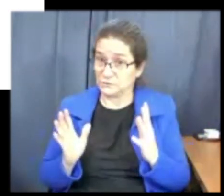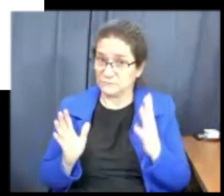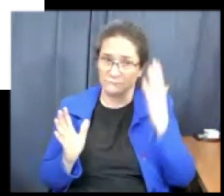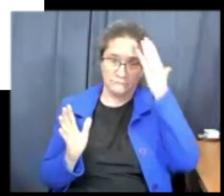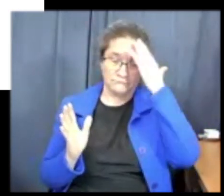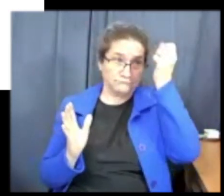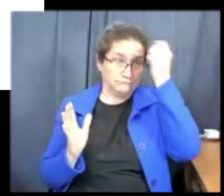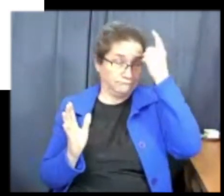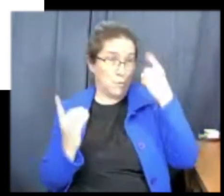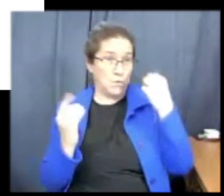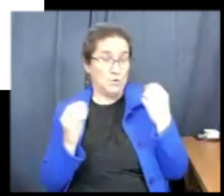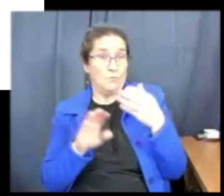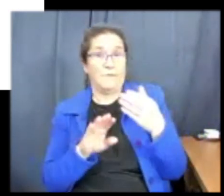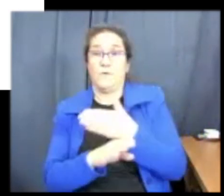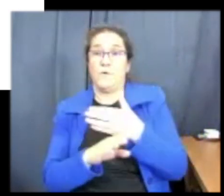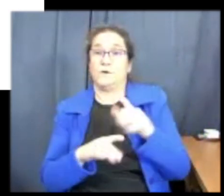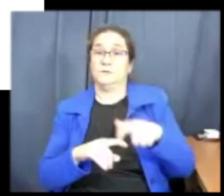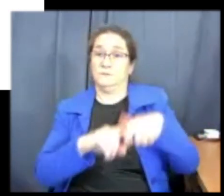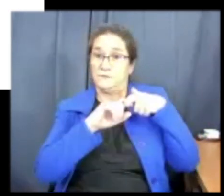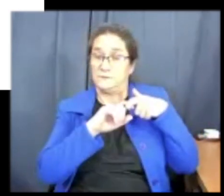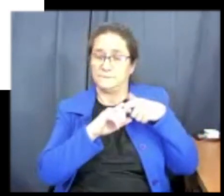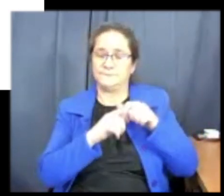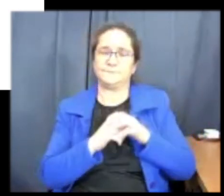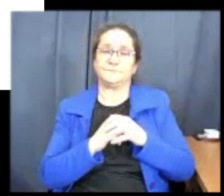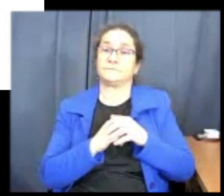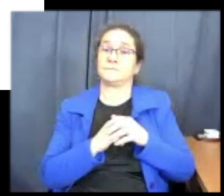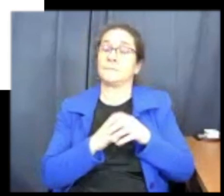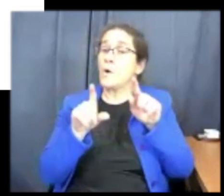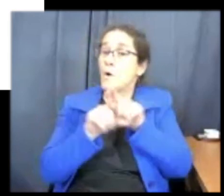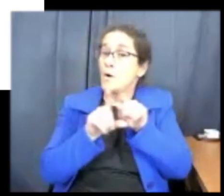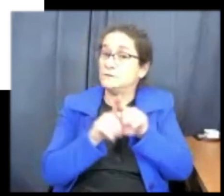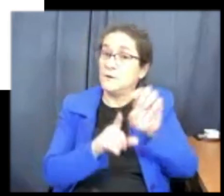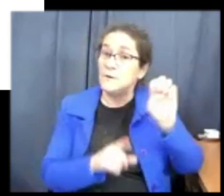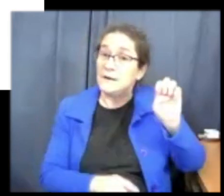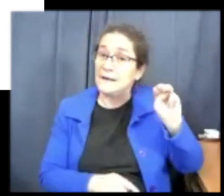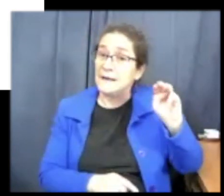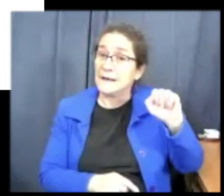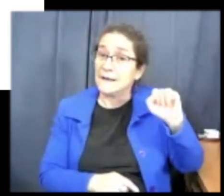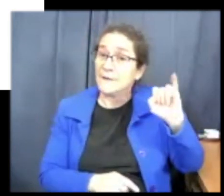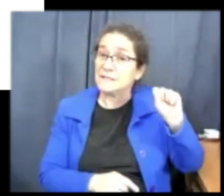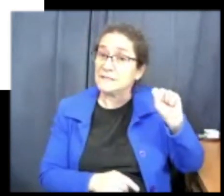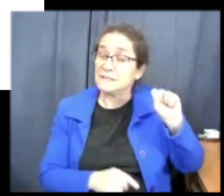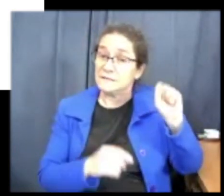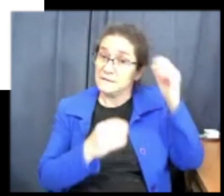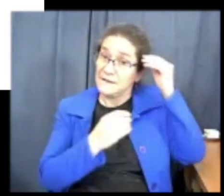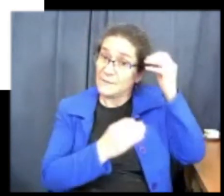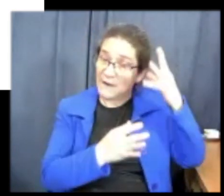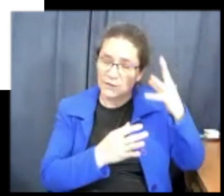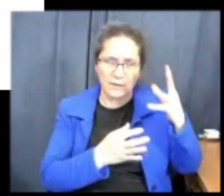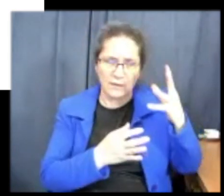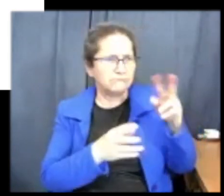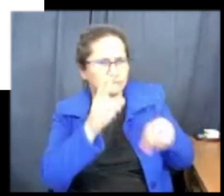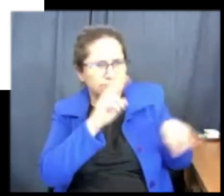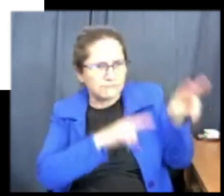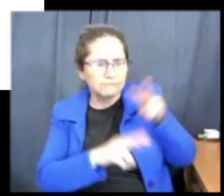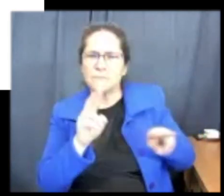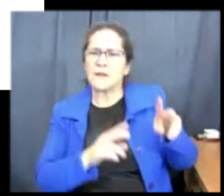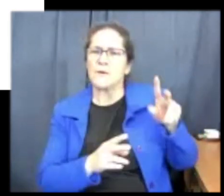and then also use your EMIS data to determine why and where the in school suspensions are occurring and why?